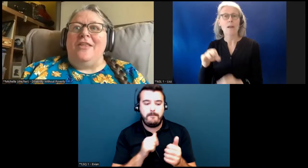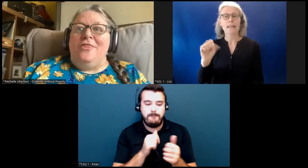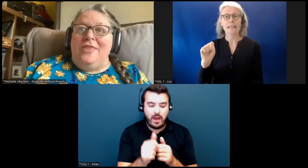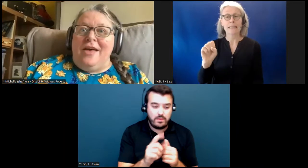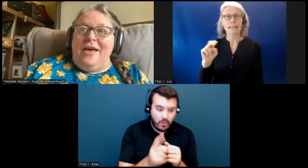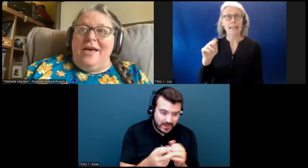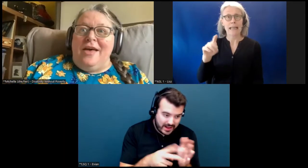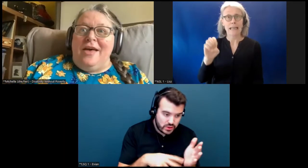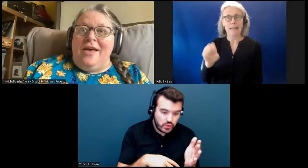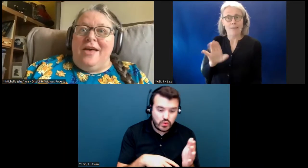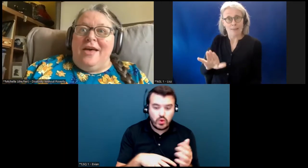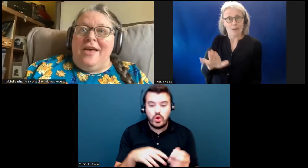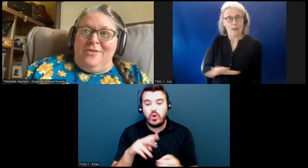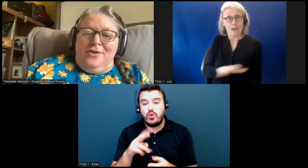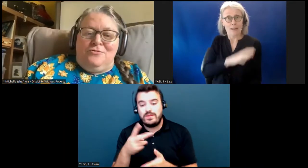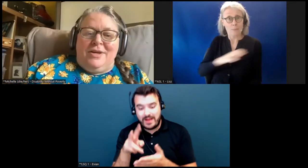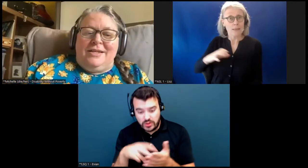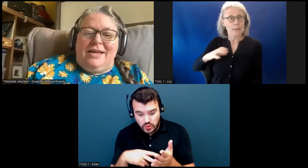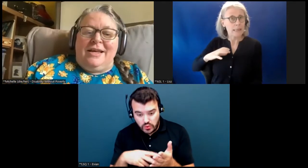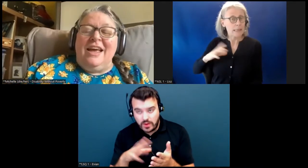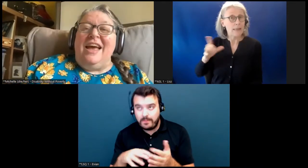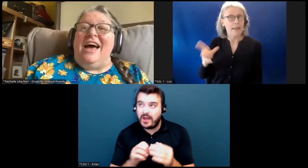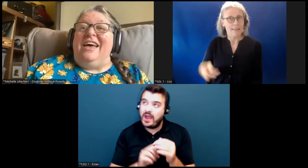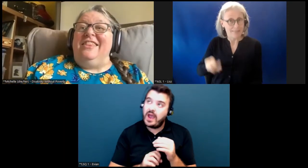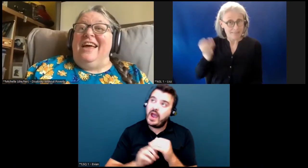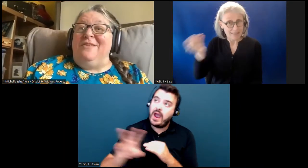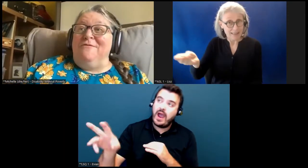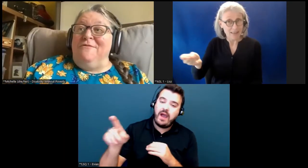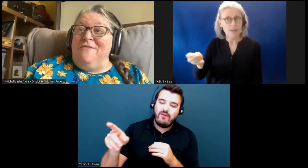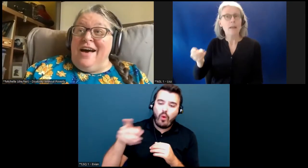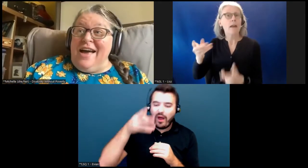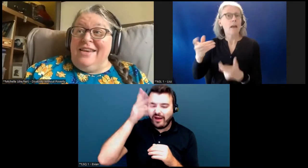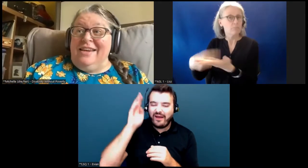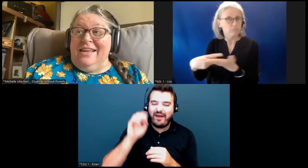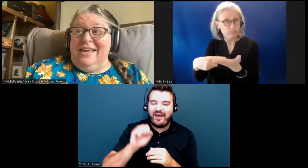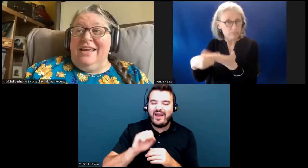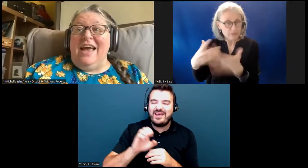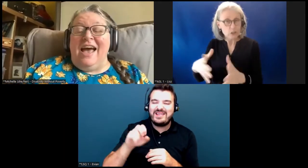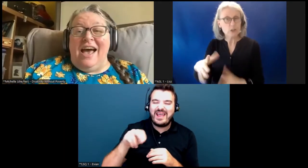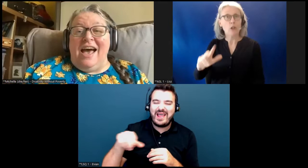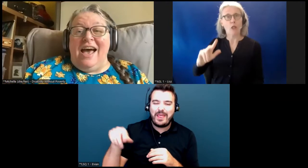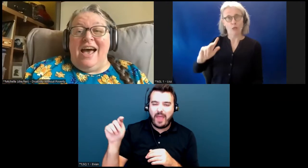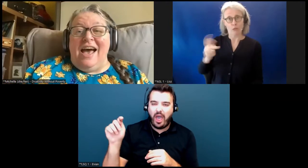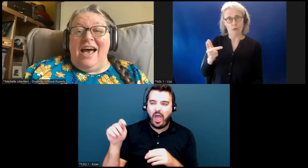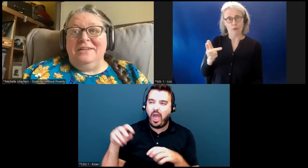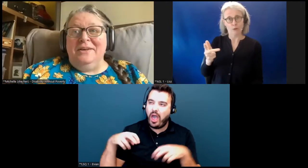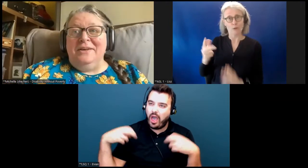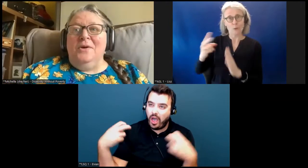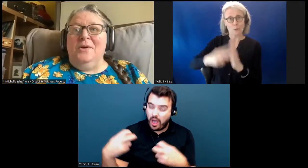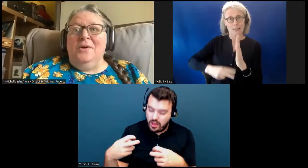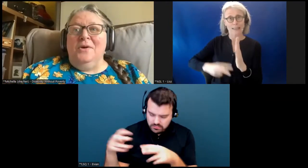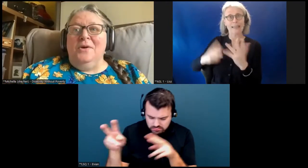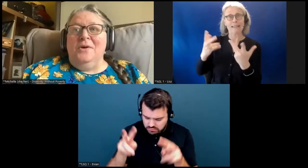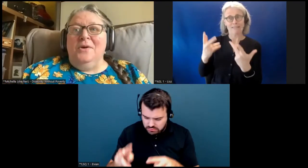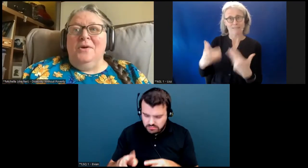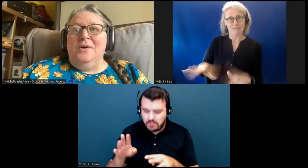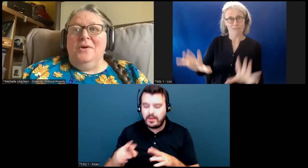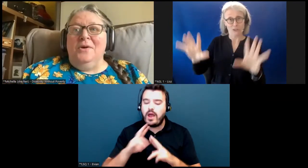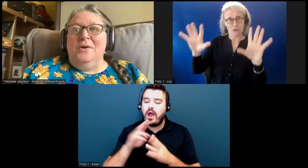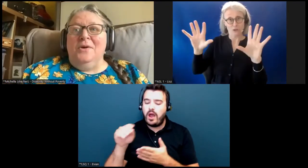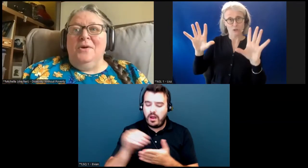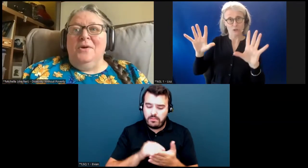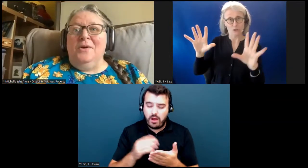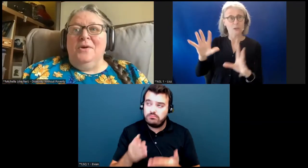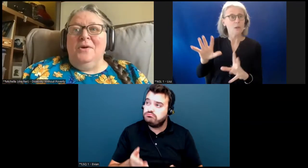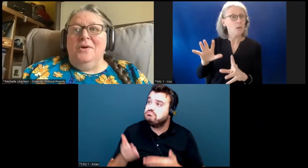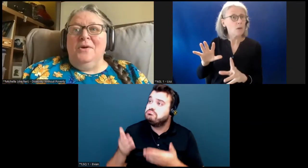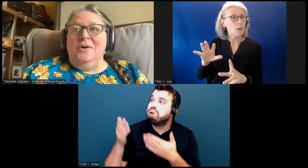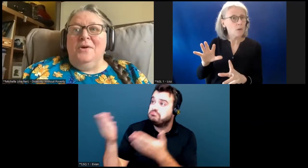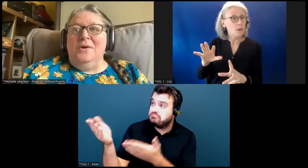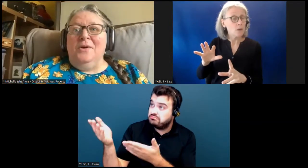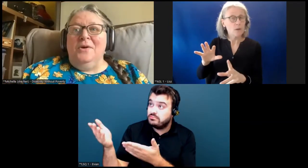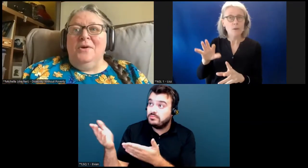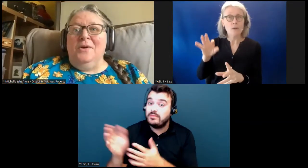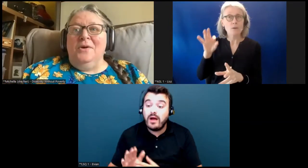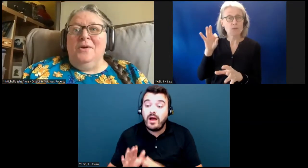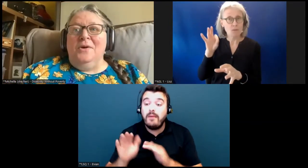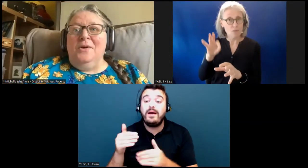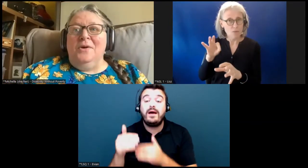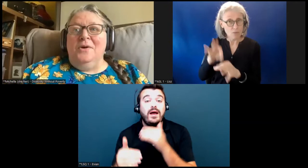THEIR THIRD READING AND FINALLY AFTER THAT, WE HOPE THAT IT BECOMES A LAW,